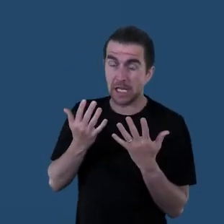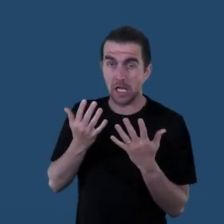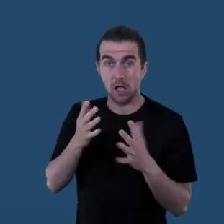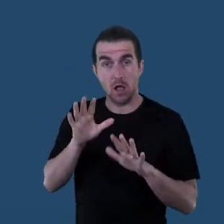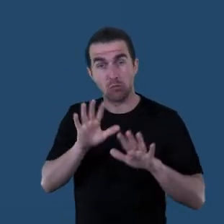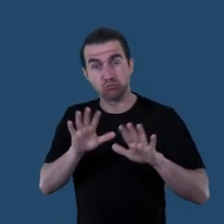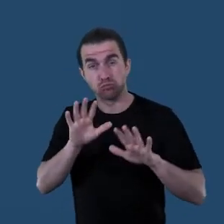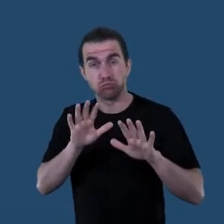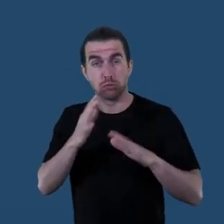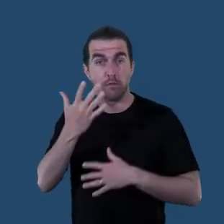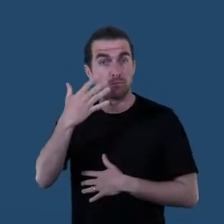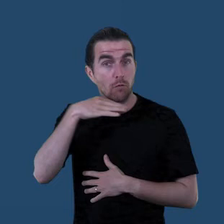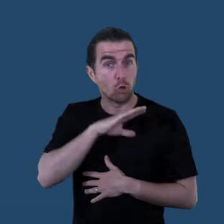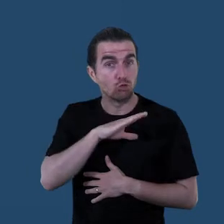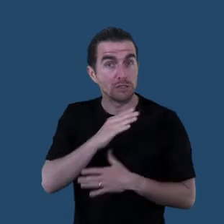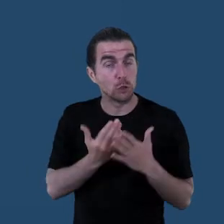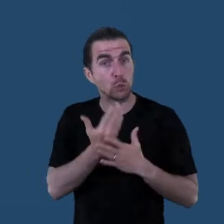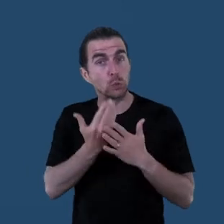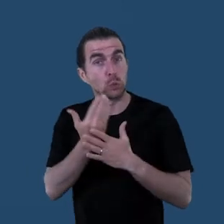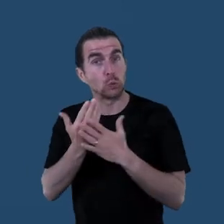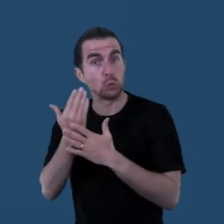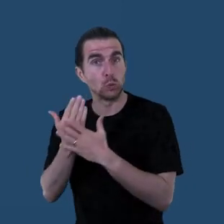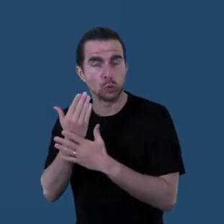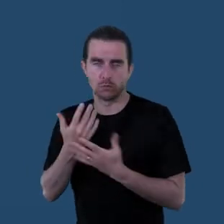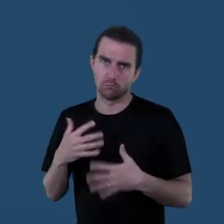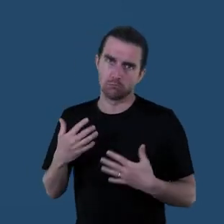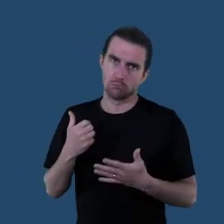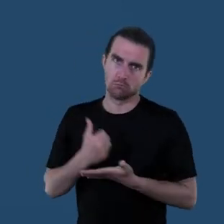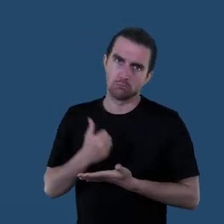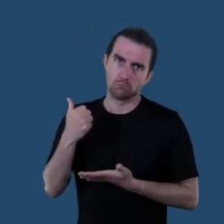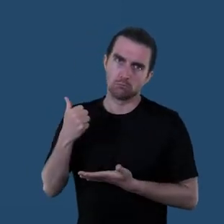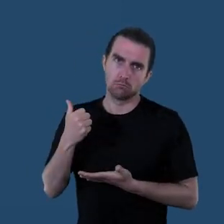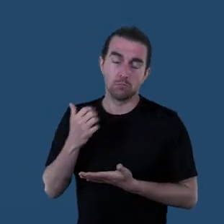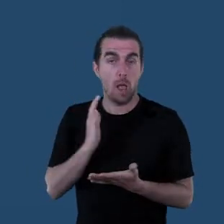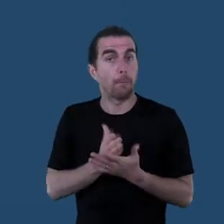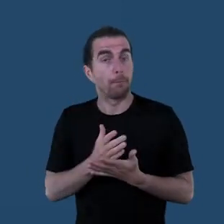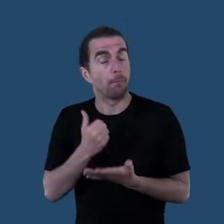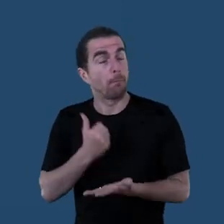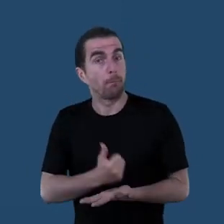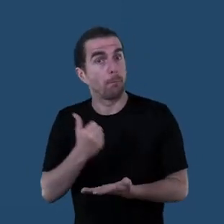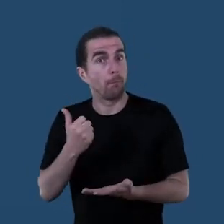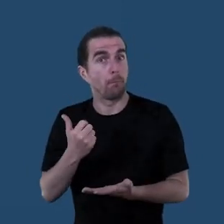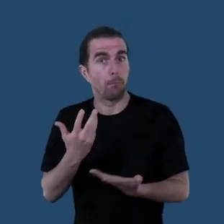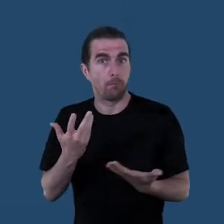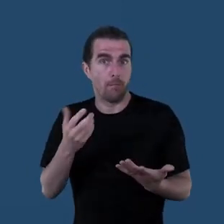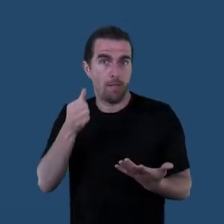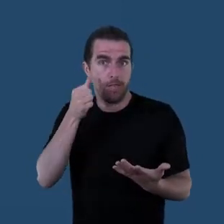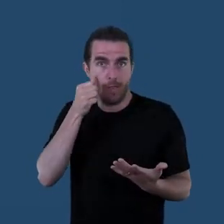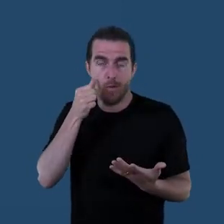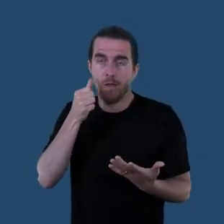And it came to just over 500 new species and that's remarkable. That's absolutely remarkable. We think we know the natural world.